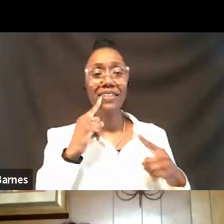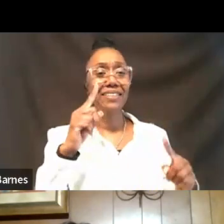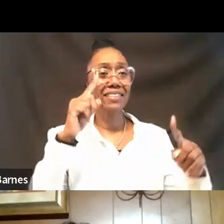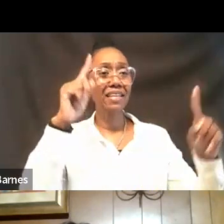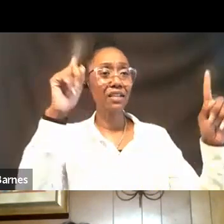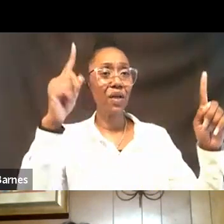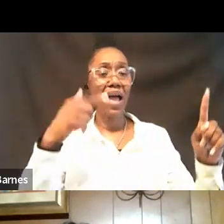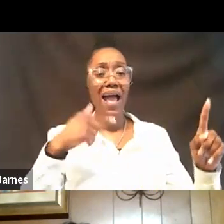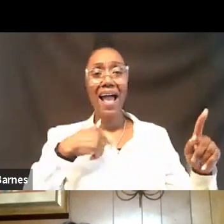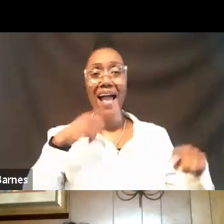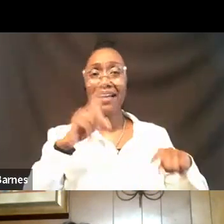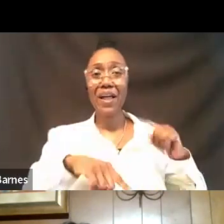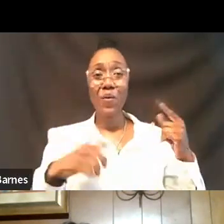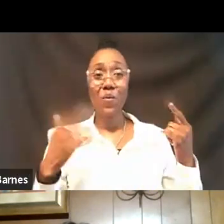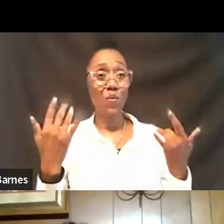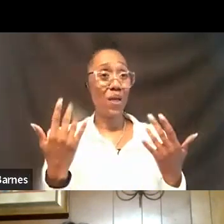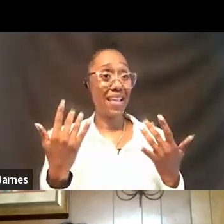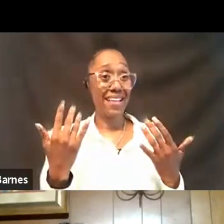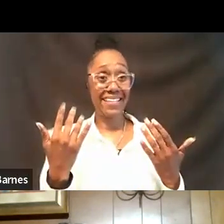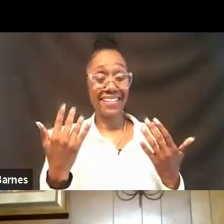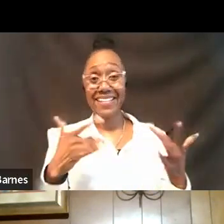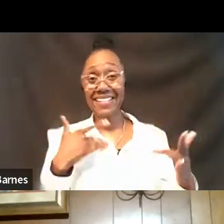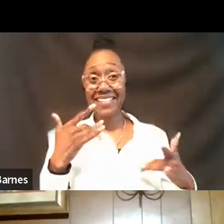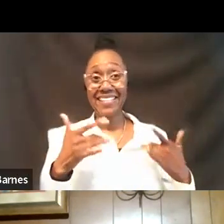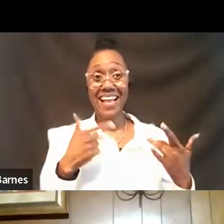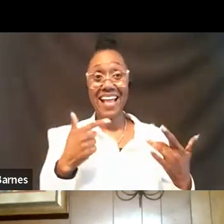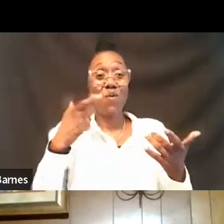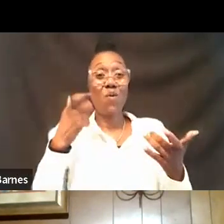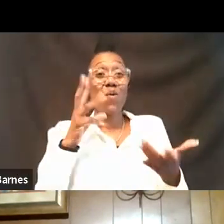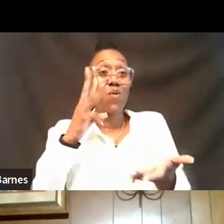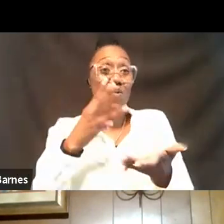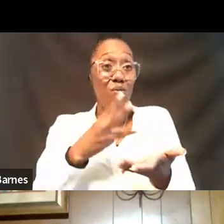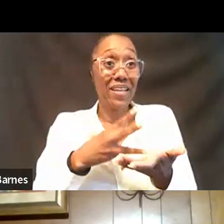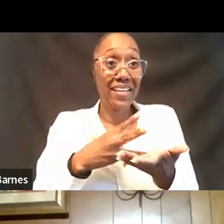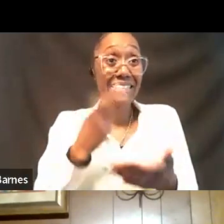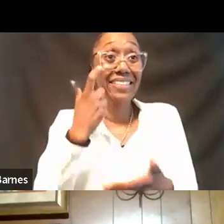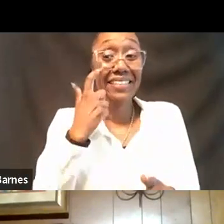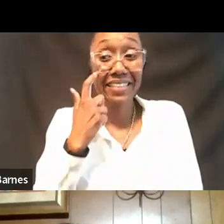You know, to play witness to that. I think it's gonna be really cool to see where you're on up in a couple of years.